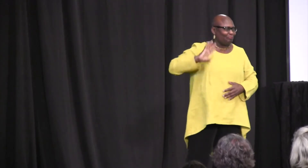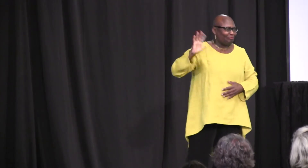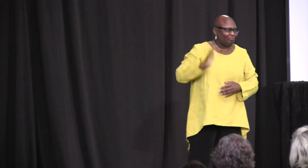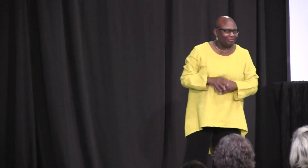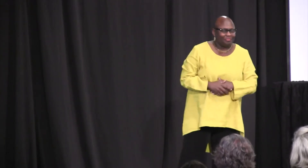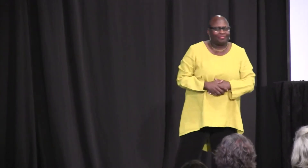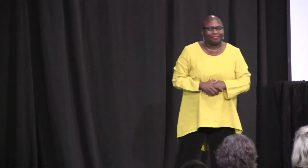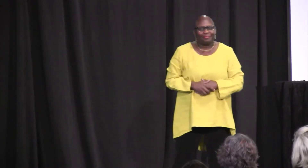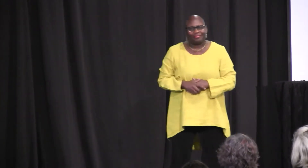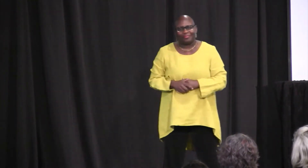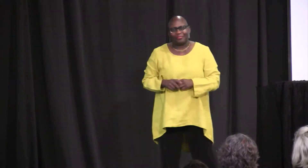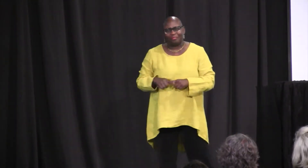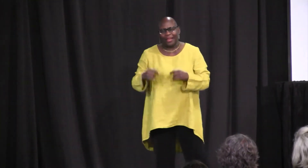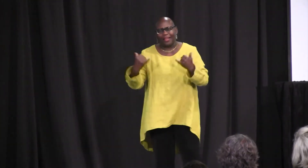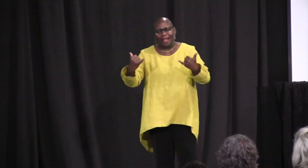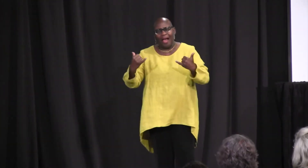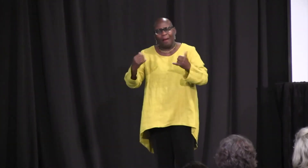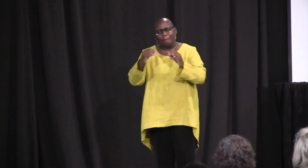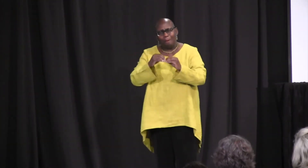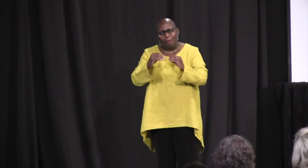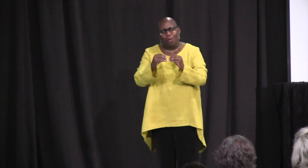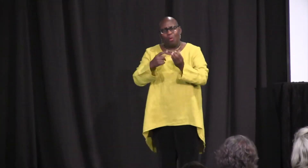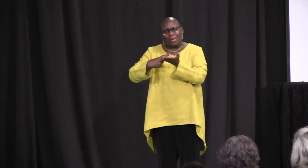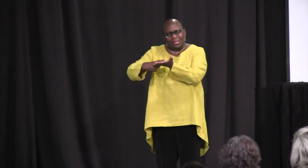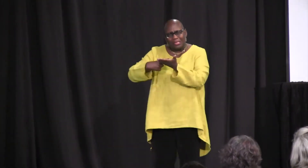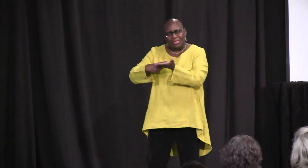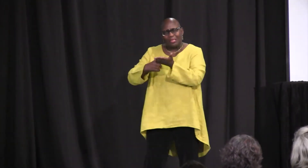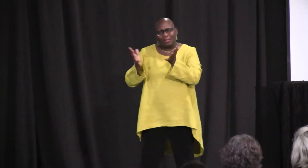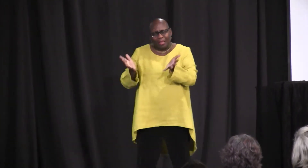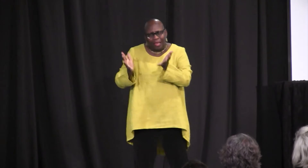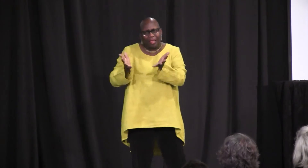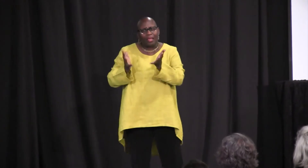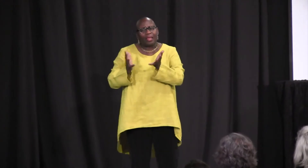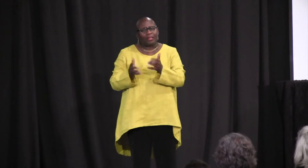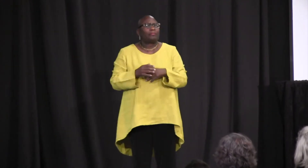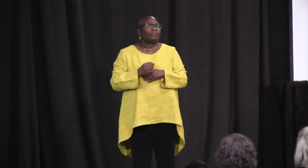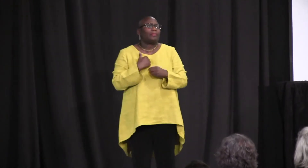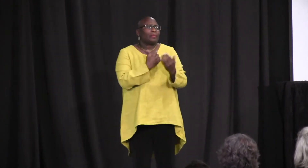She helped me shift my perspective, my attitude, and my understanding of the